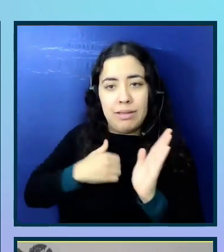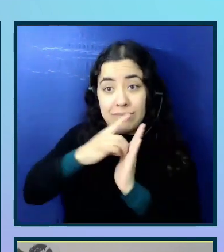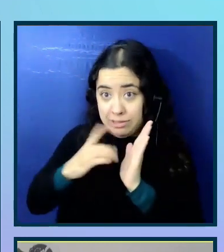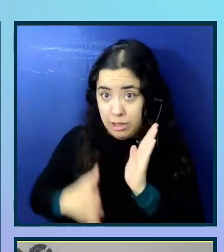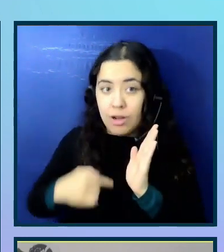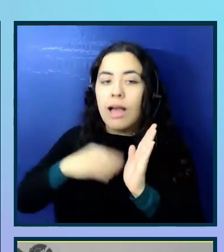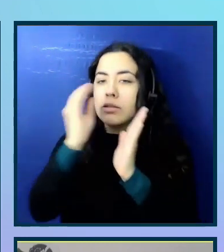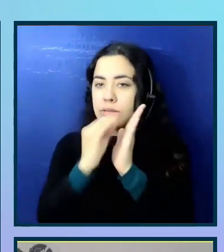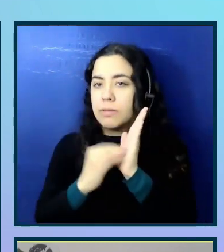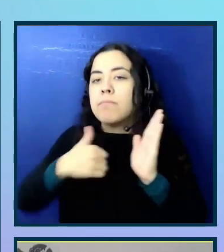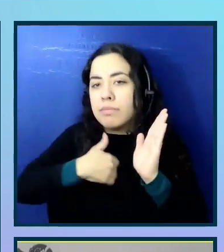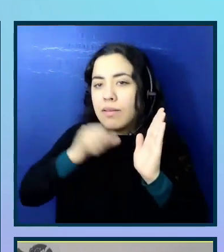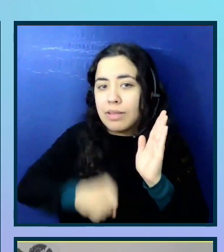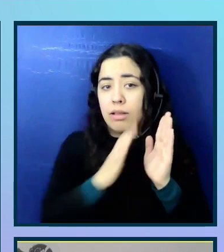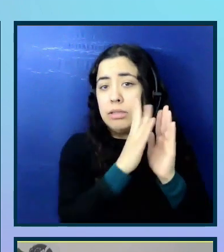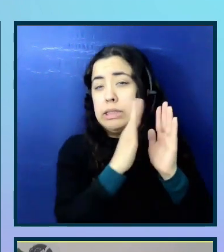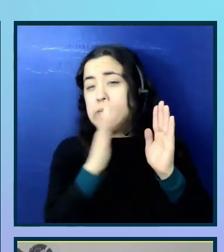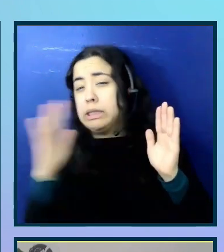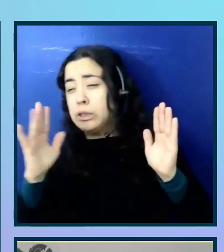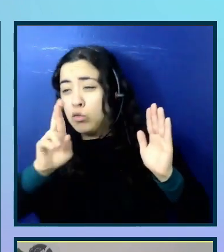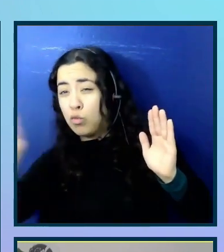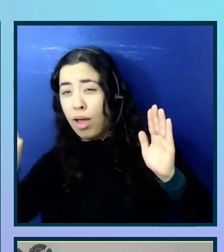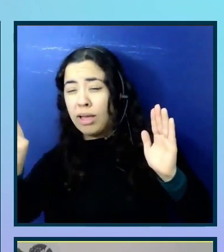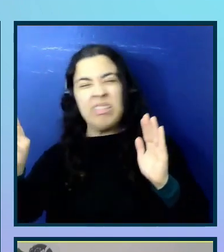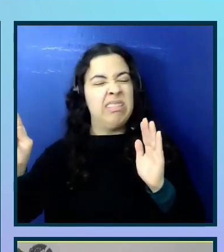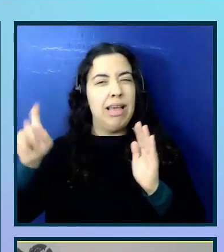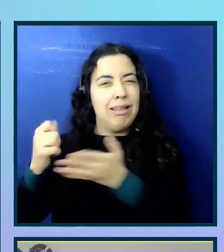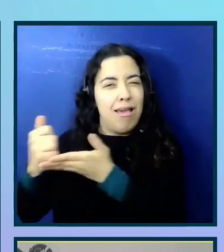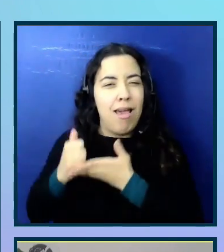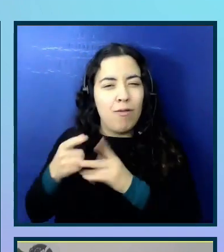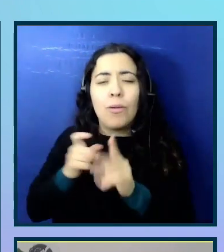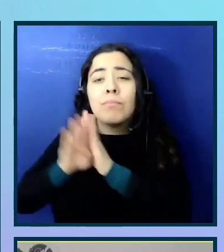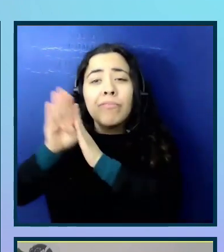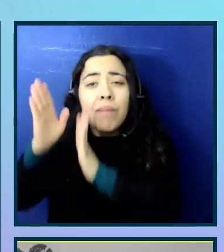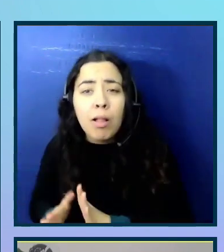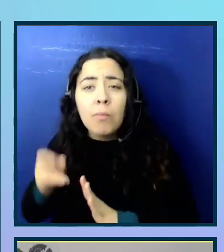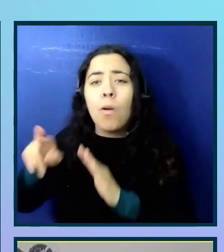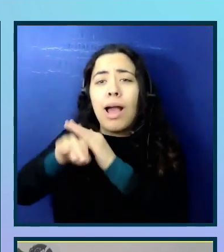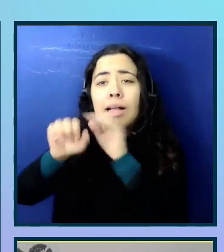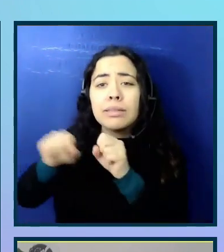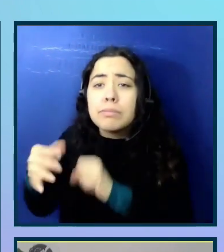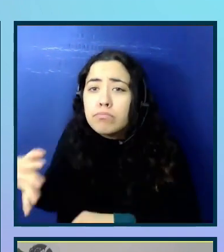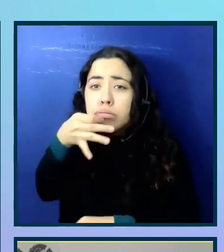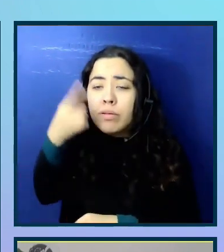I have things I might need the help from developers or accessibility expert to document.